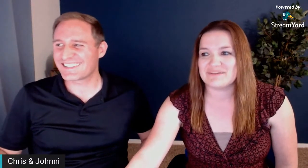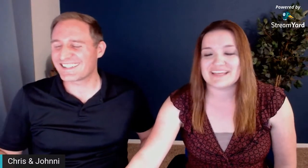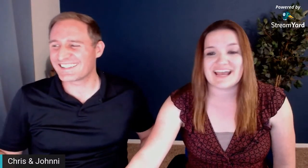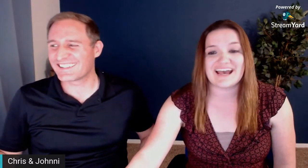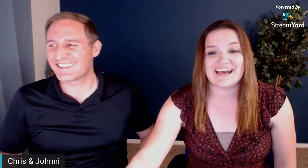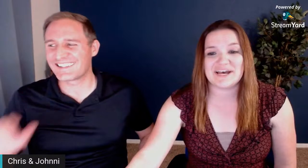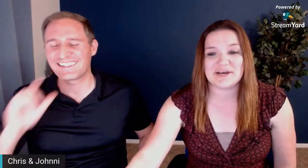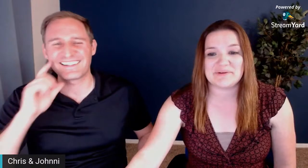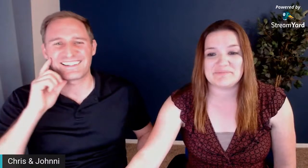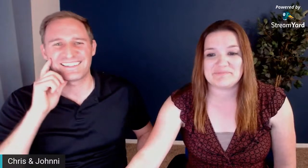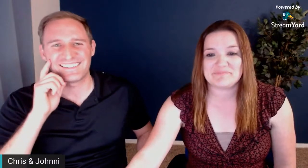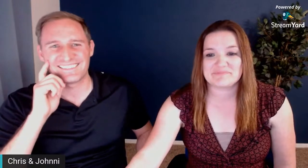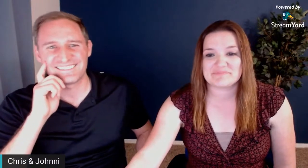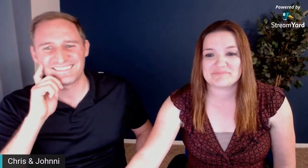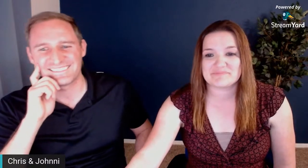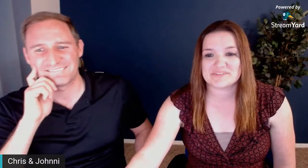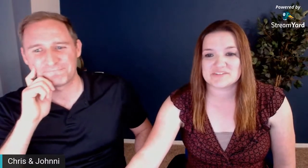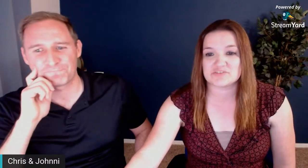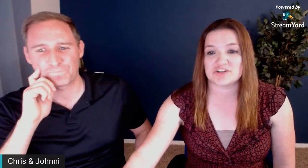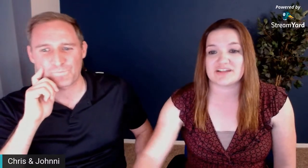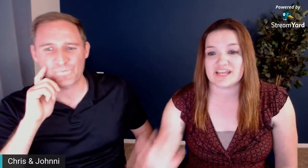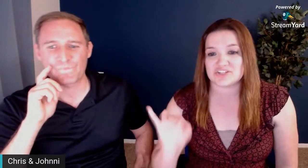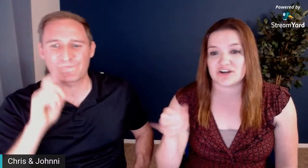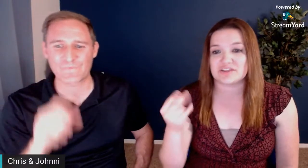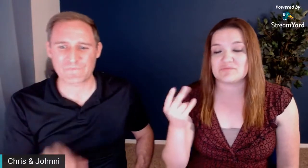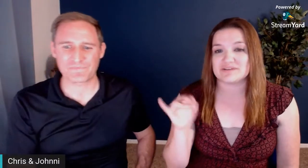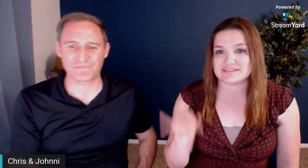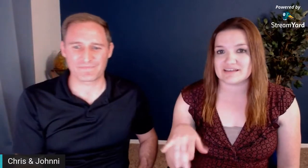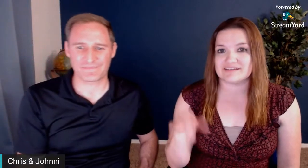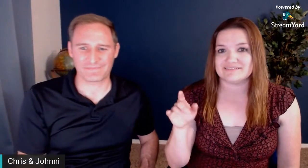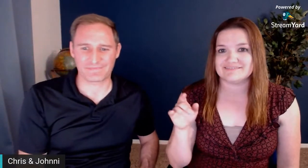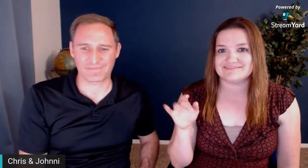but yeah um so john yeah jonathan was the